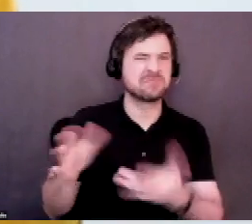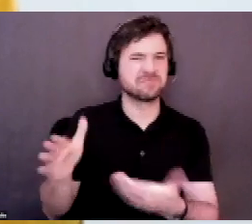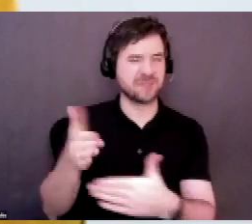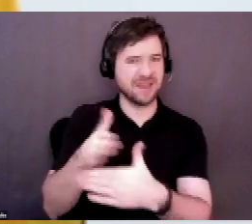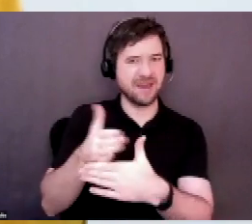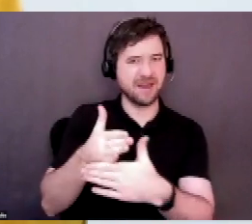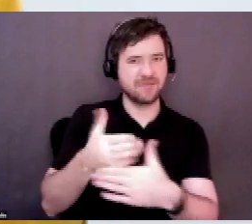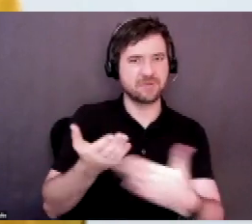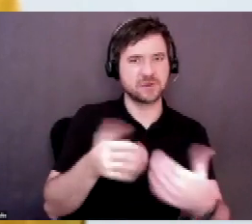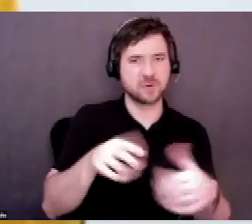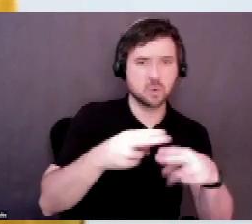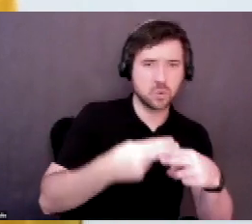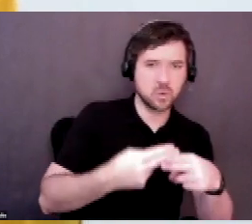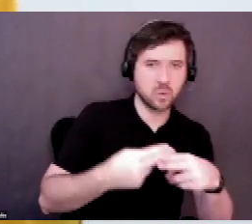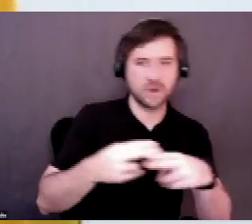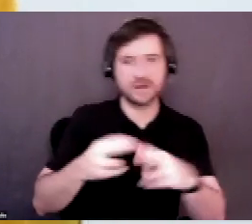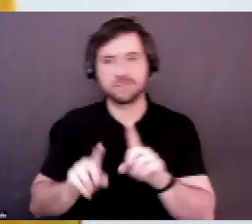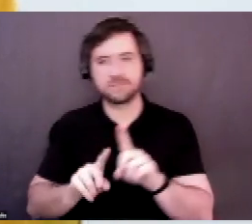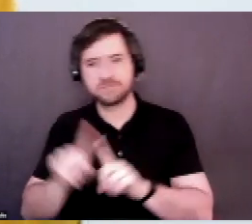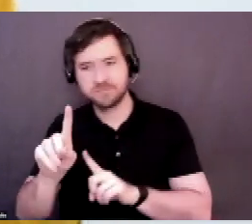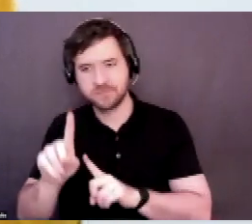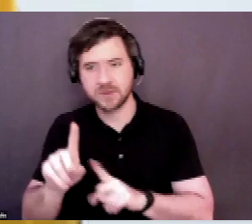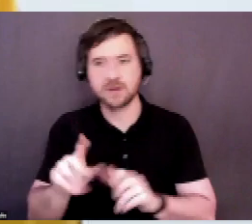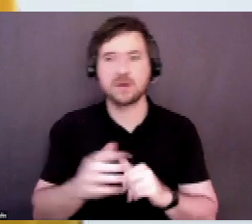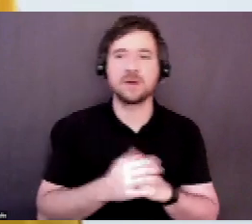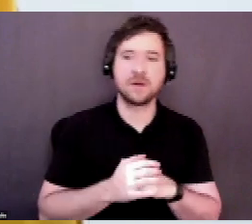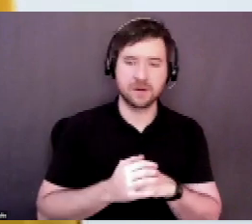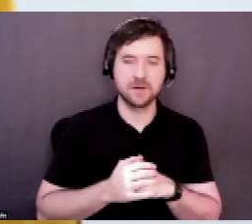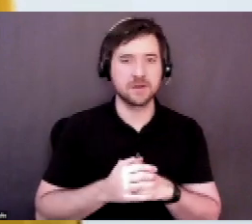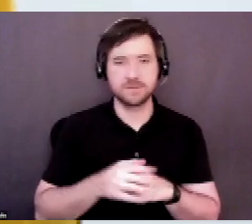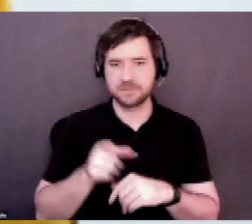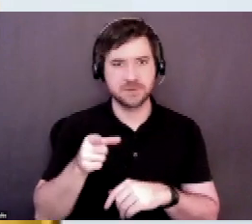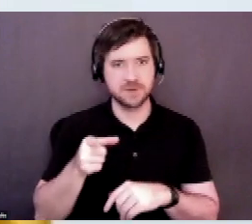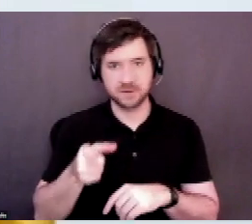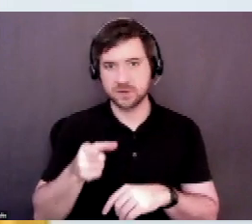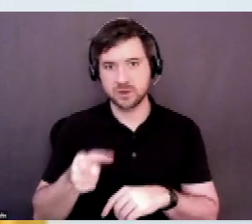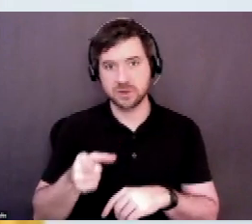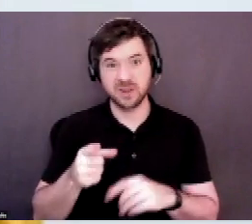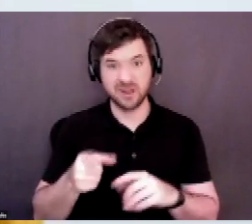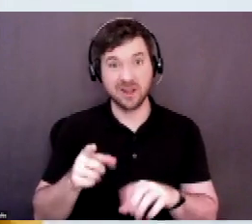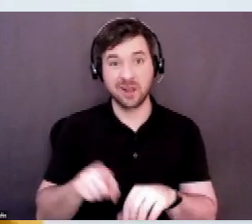but she took her a longer time to grow. So she stayed in